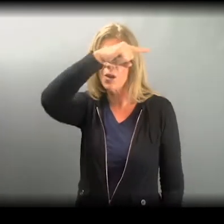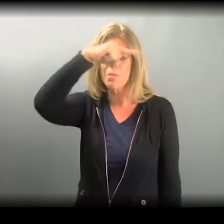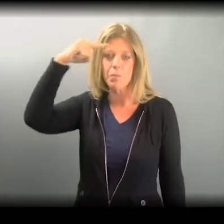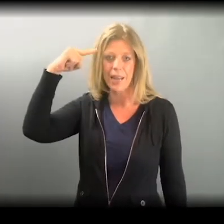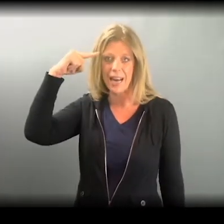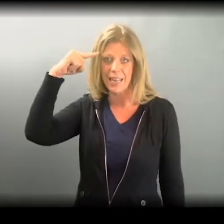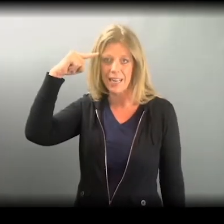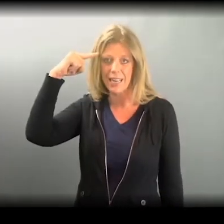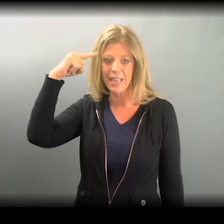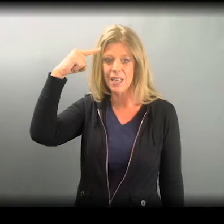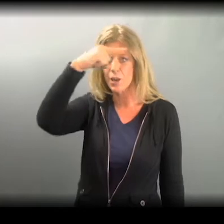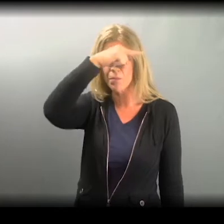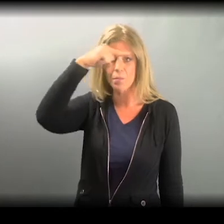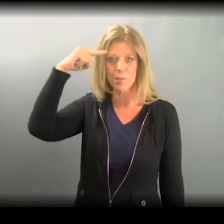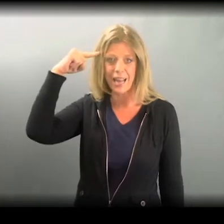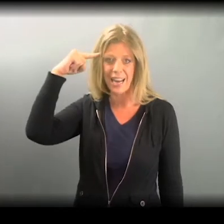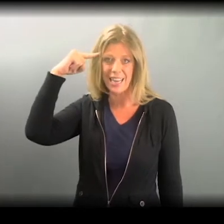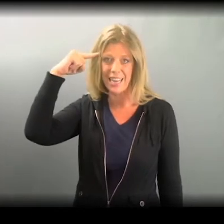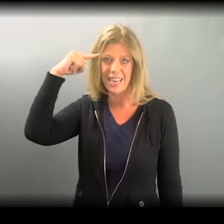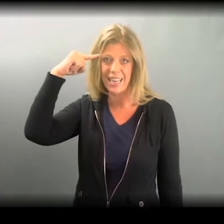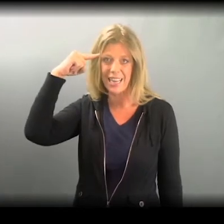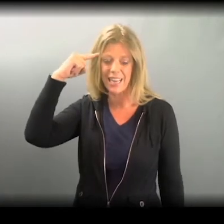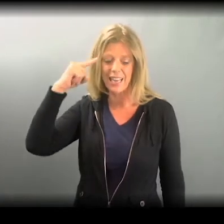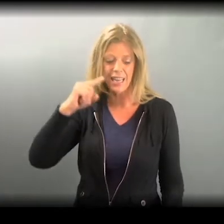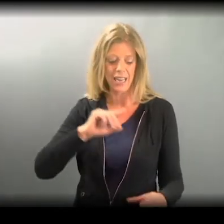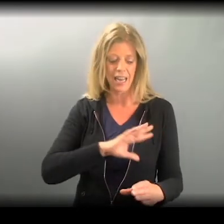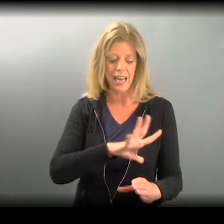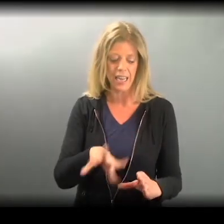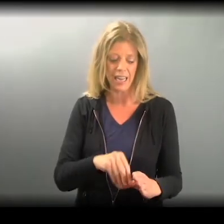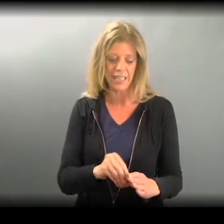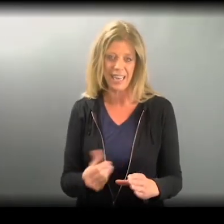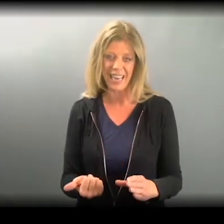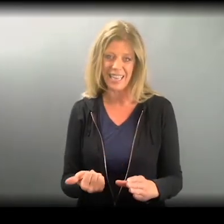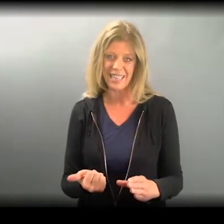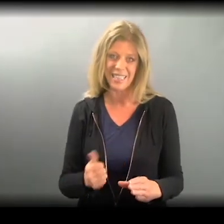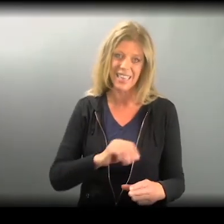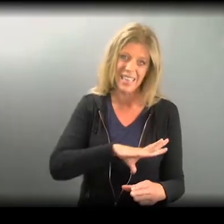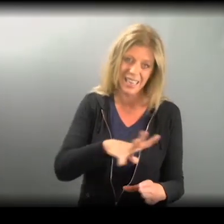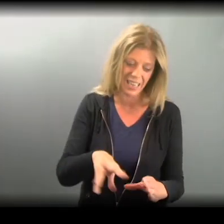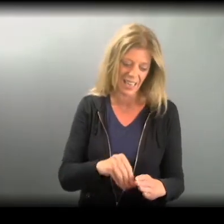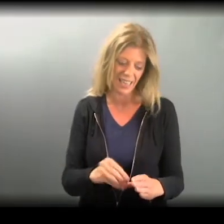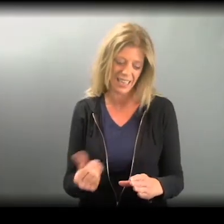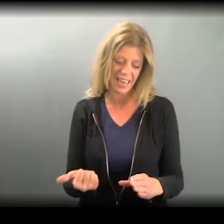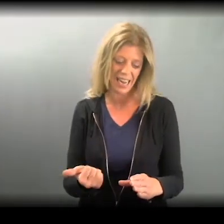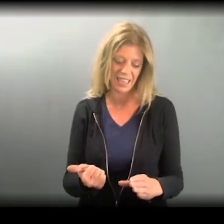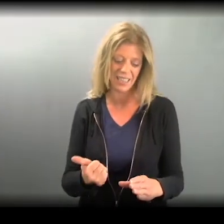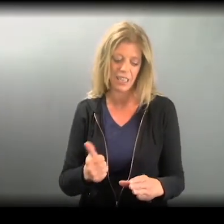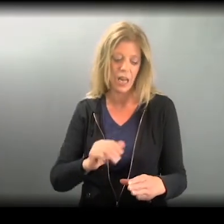BLACK CONTAINS